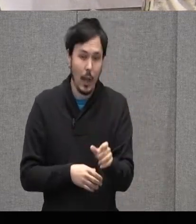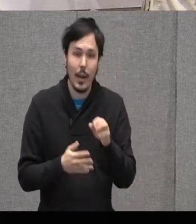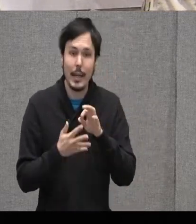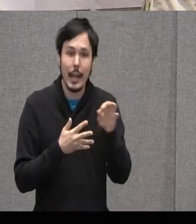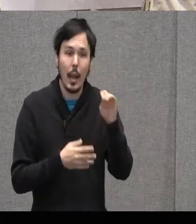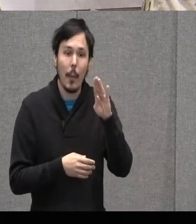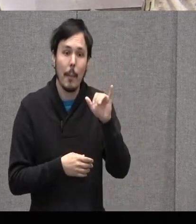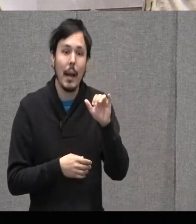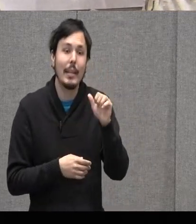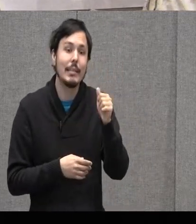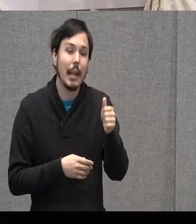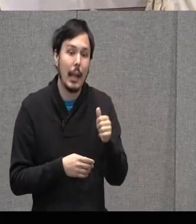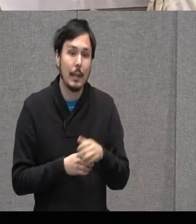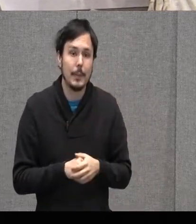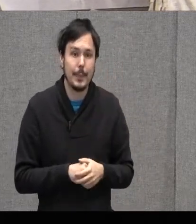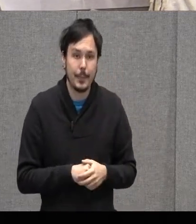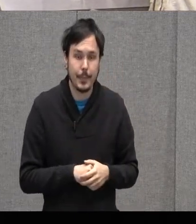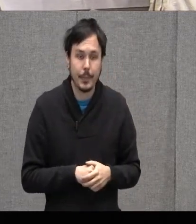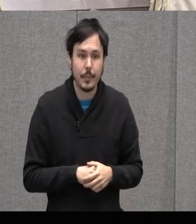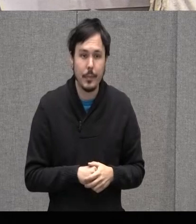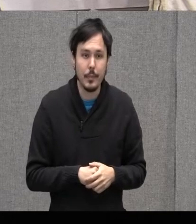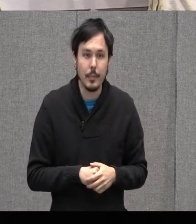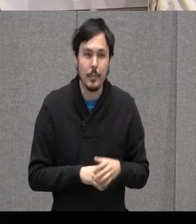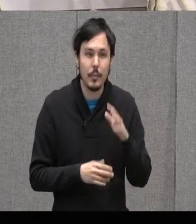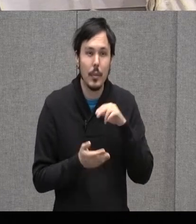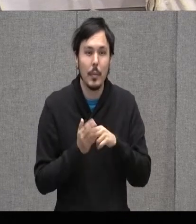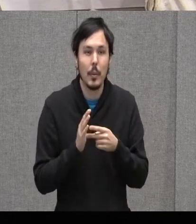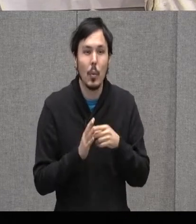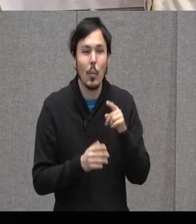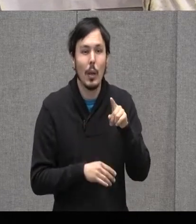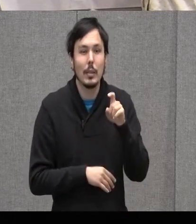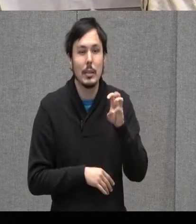And that works this way also, doesn't it? 166, 165, 164, and so on.